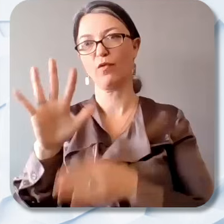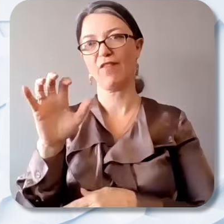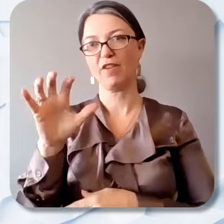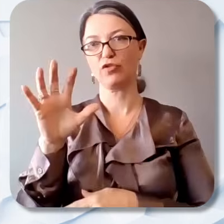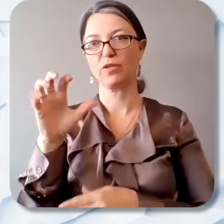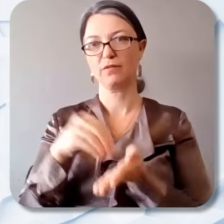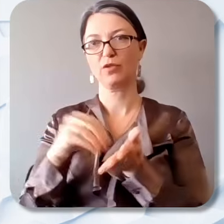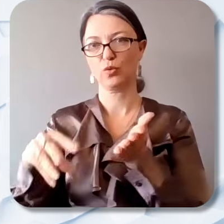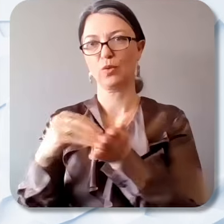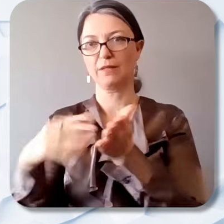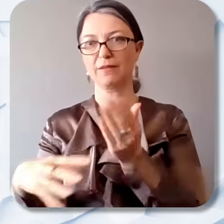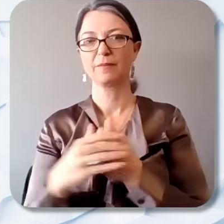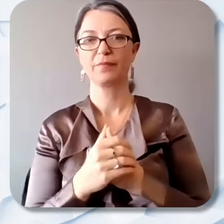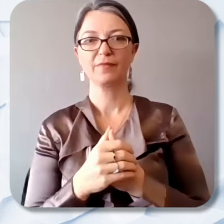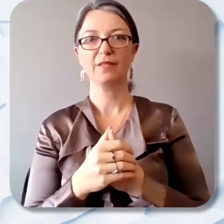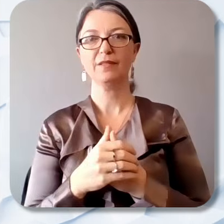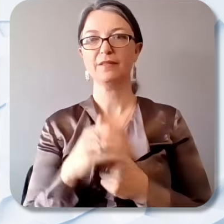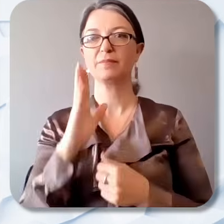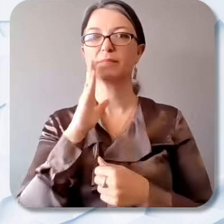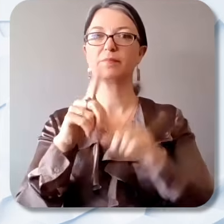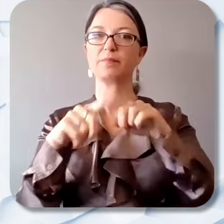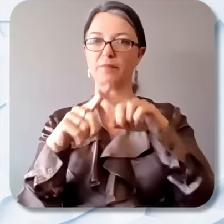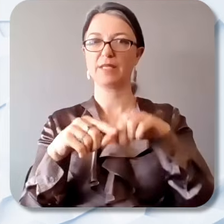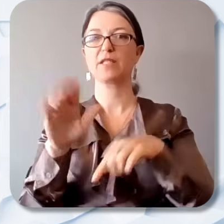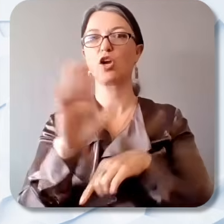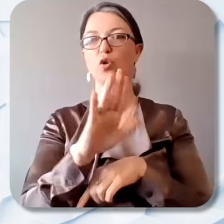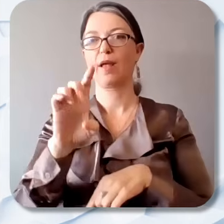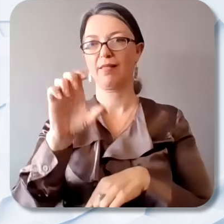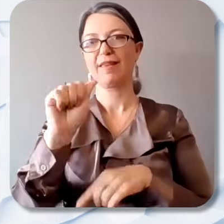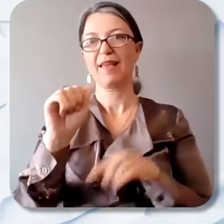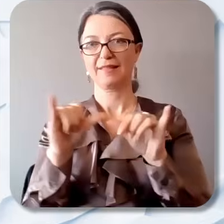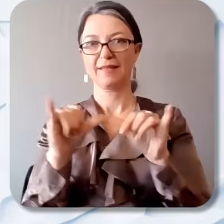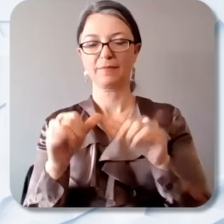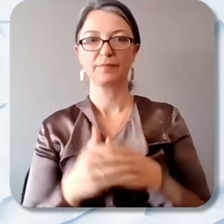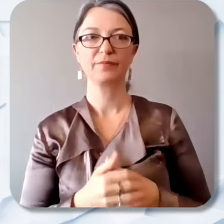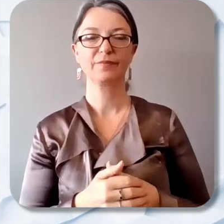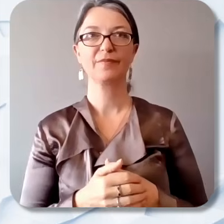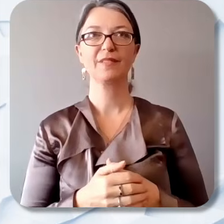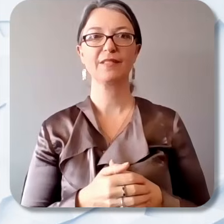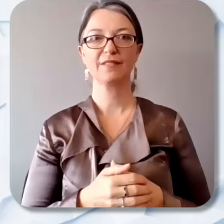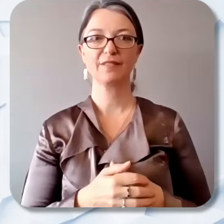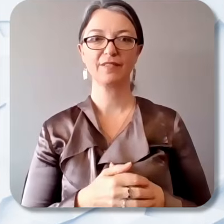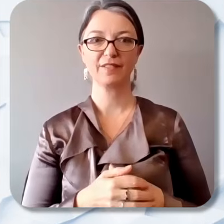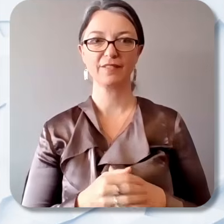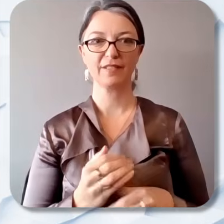So it really is based on the size of your LEA next slide, please.